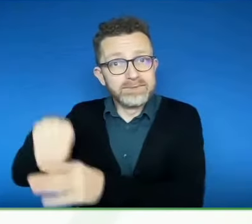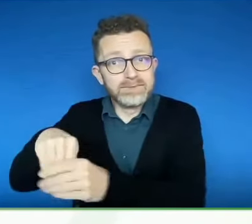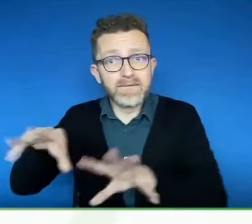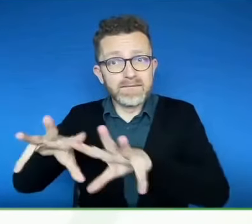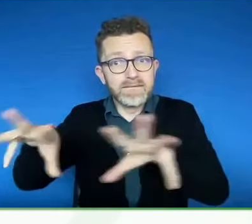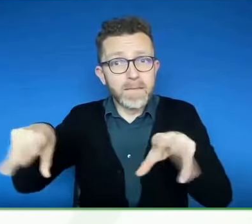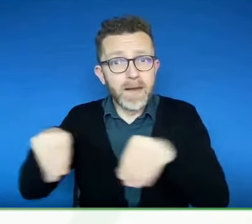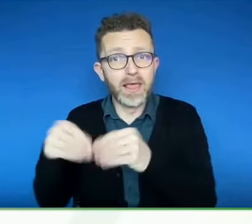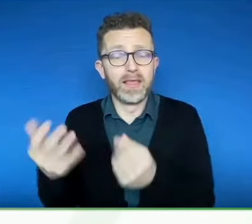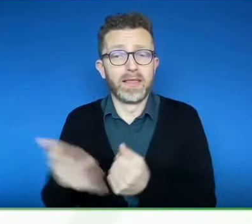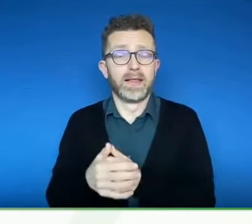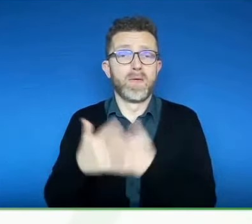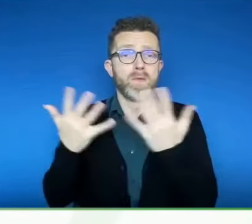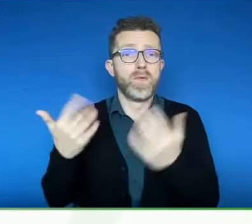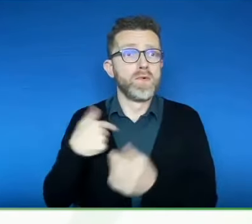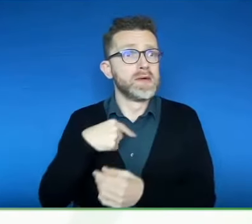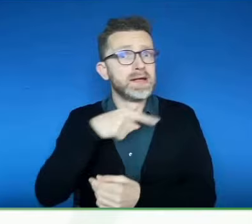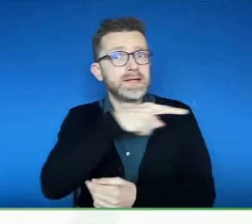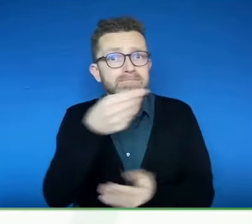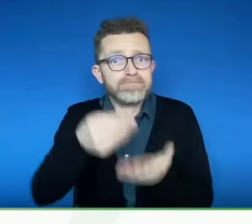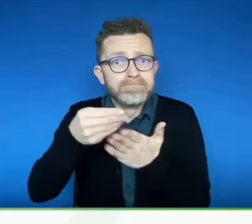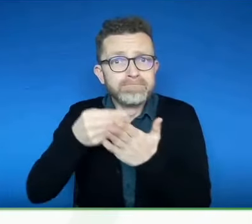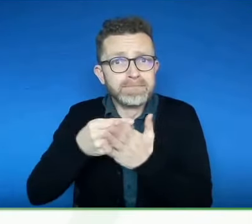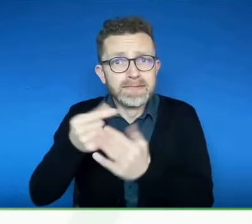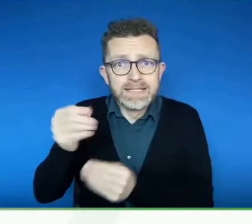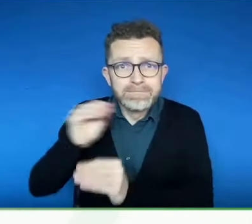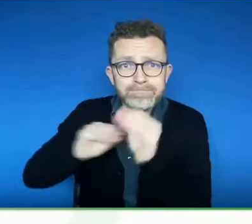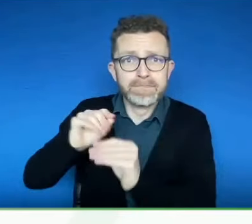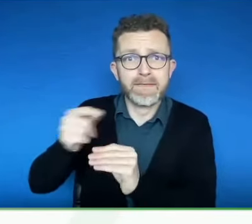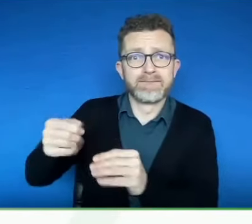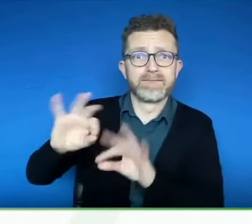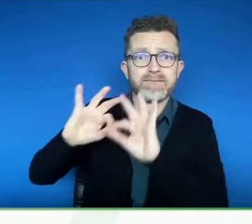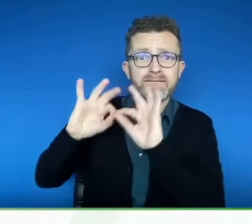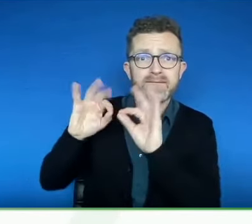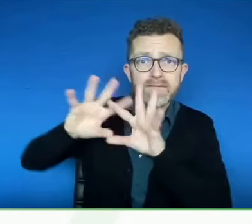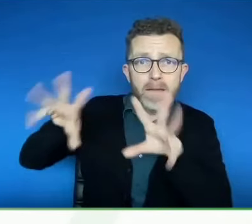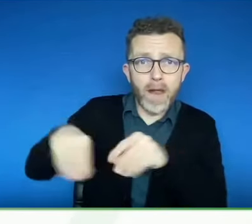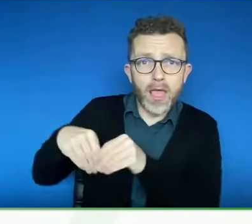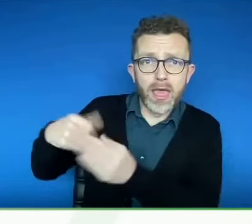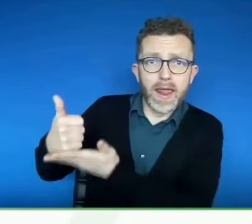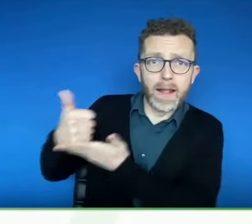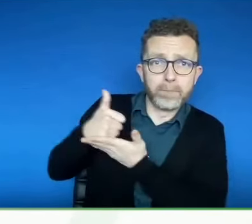something needed to be done to tackle this deep social problem, so